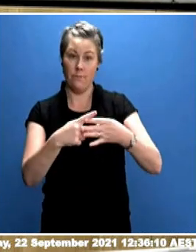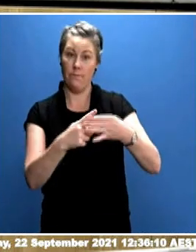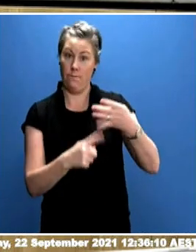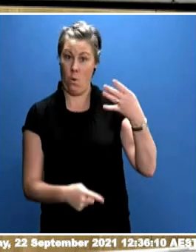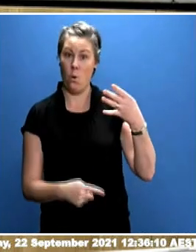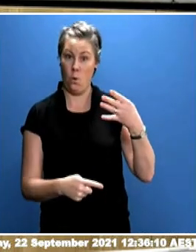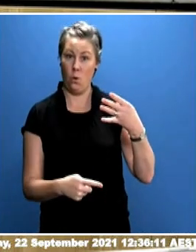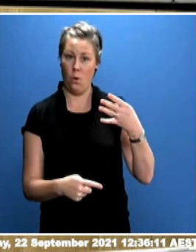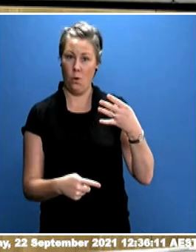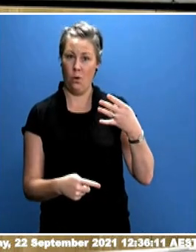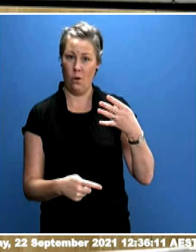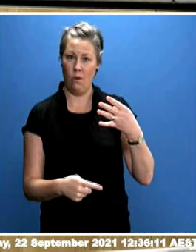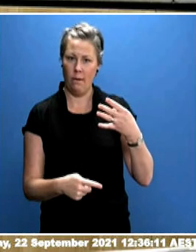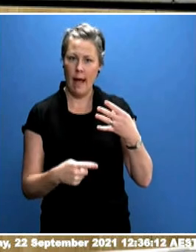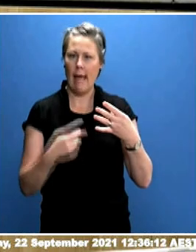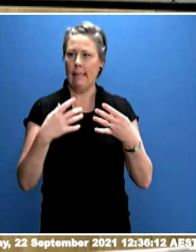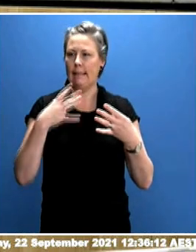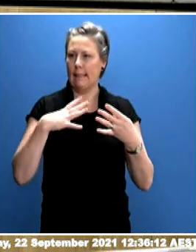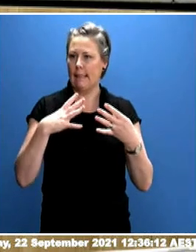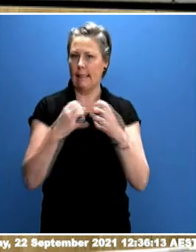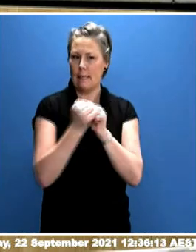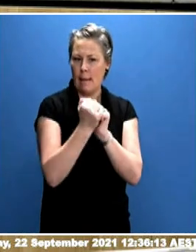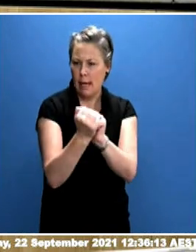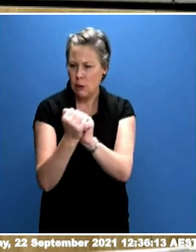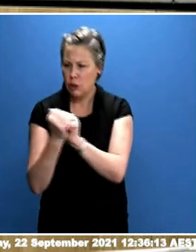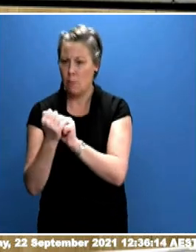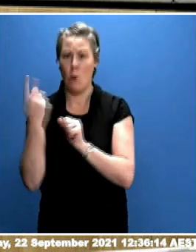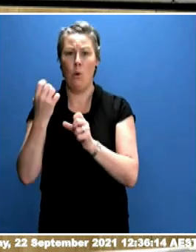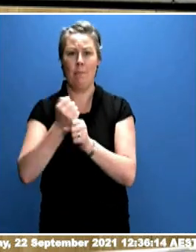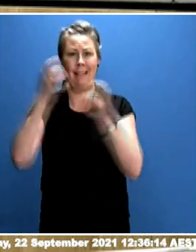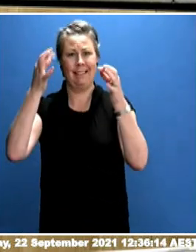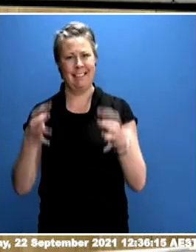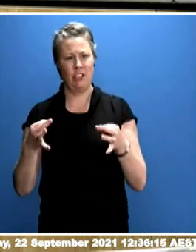four reform areas: formal partnerships, shared decision-making, embedding the